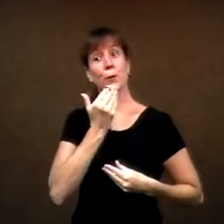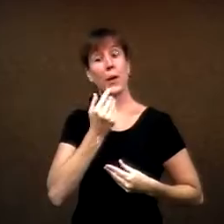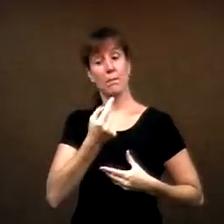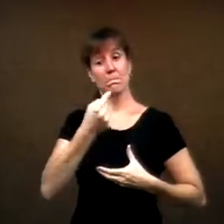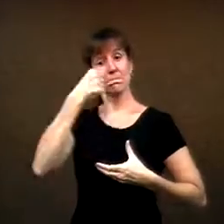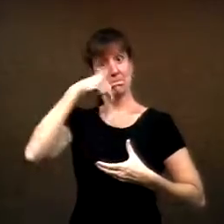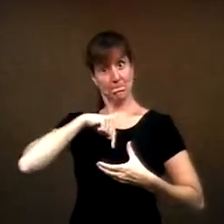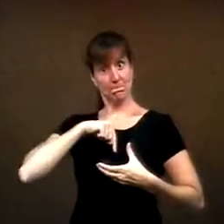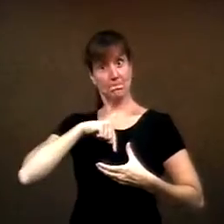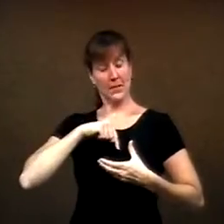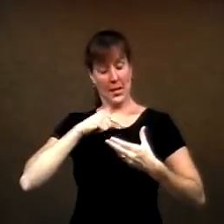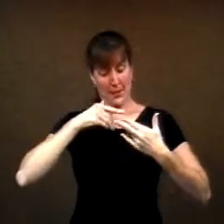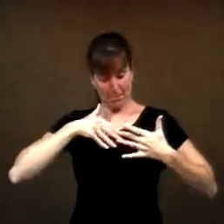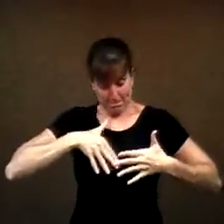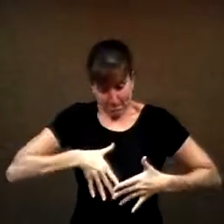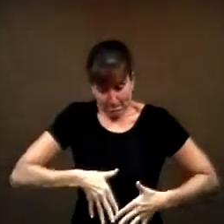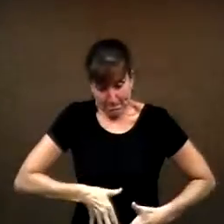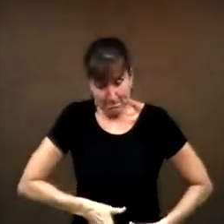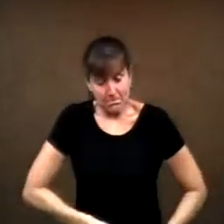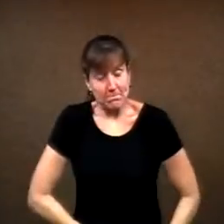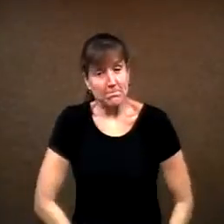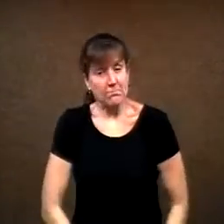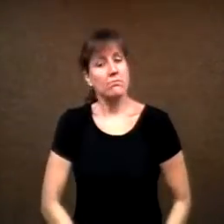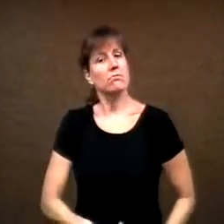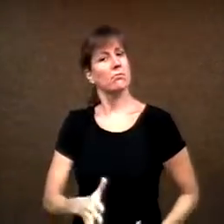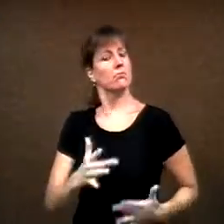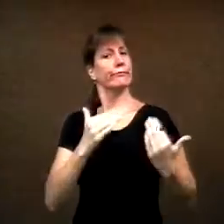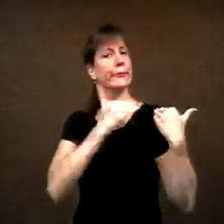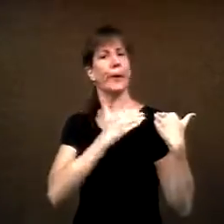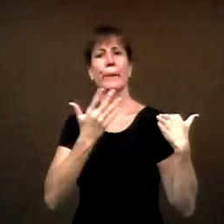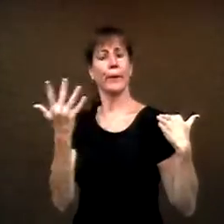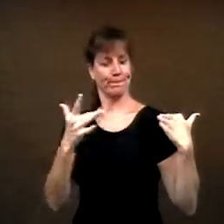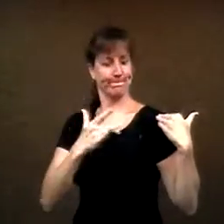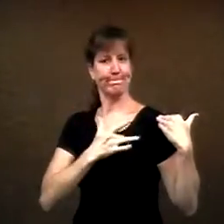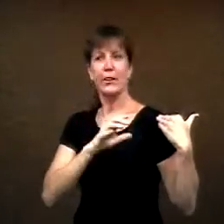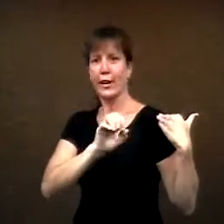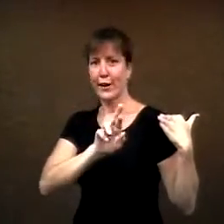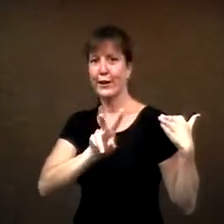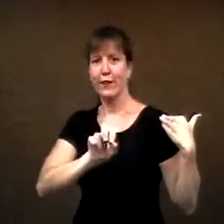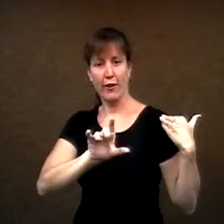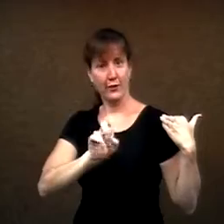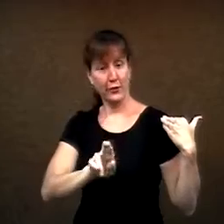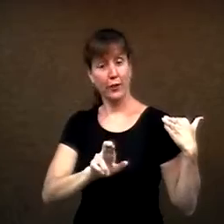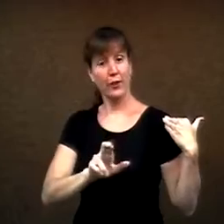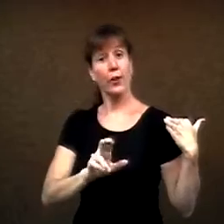it's your cardiovascular system that's responsible. When oxygen travels from your heart to your brain,